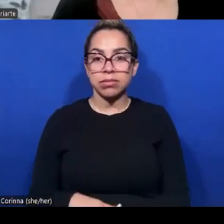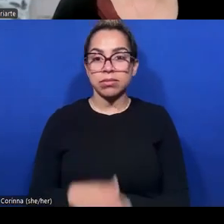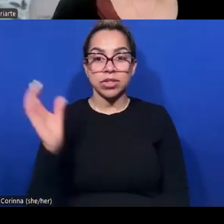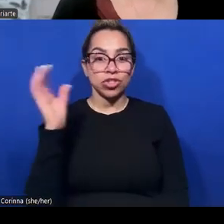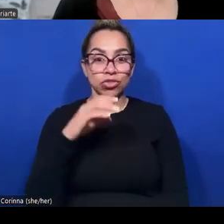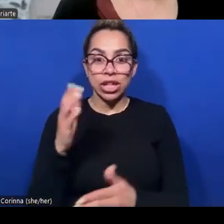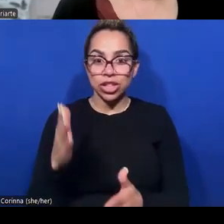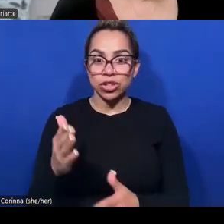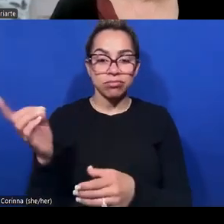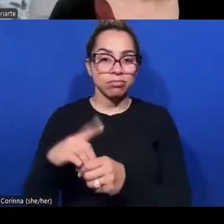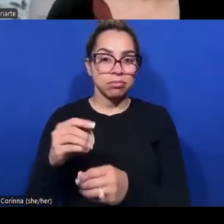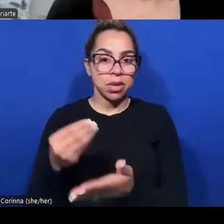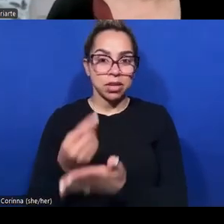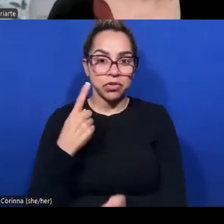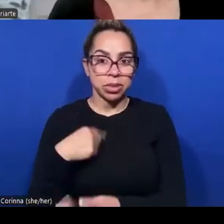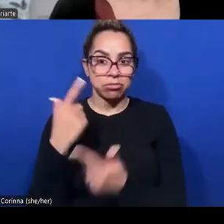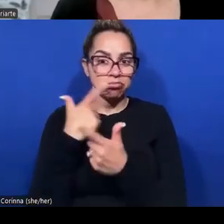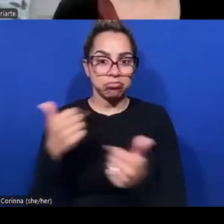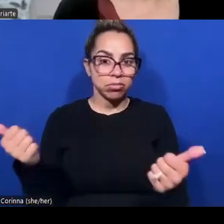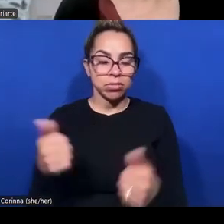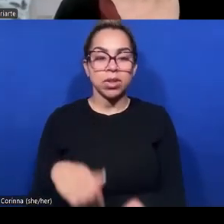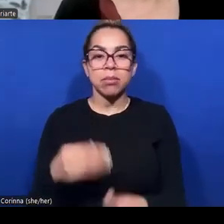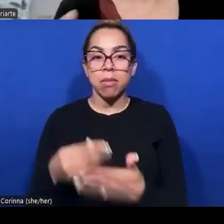And the money that they put into my CalAble account will not count